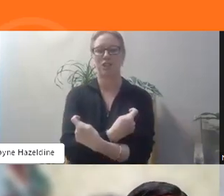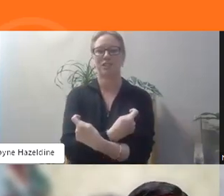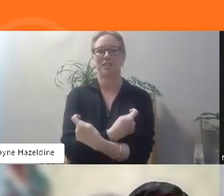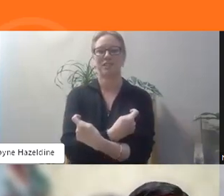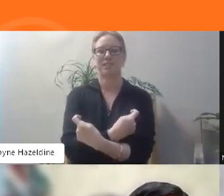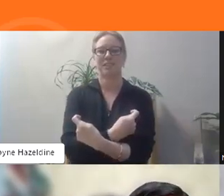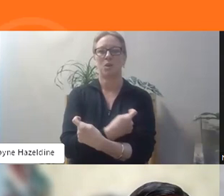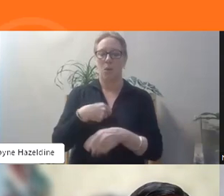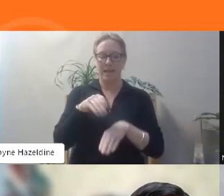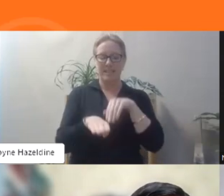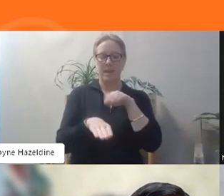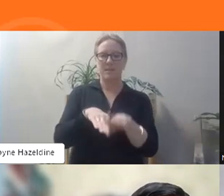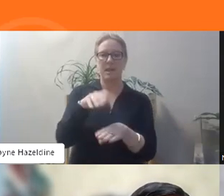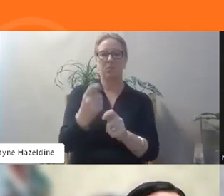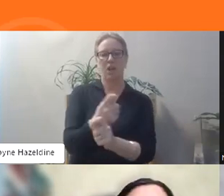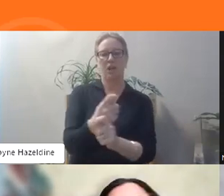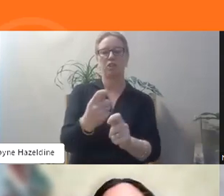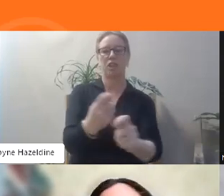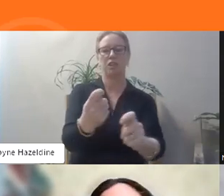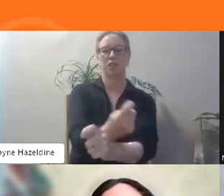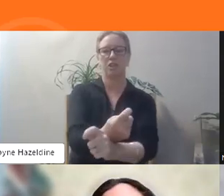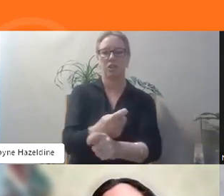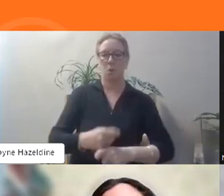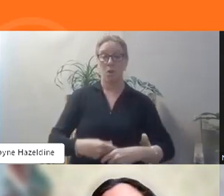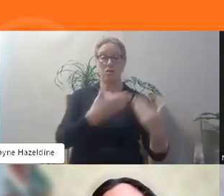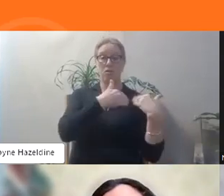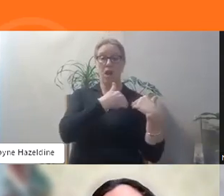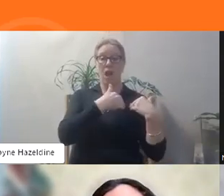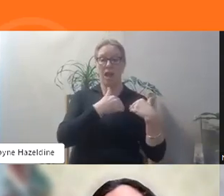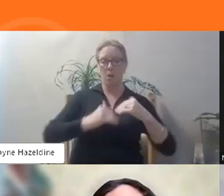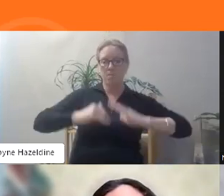step-by-step and we are reliant on building collaborative processes,